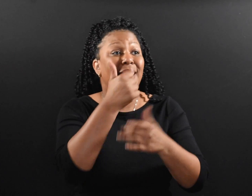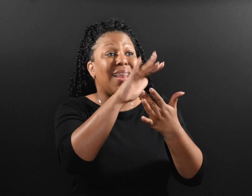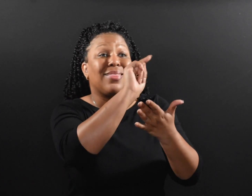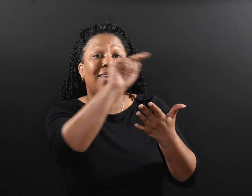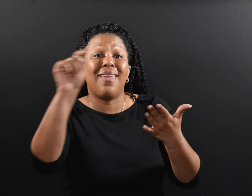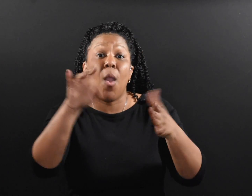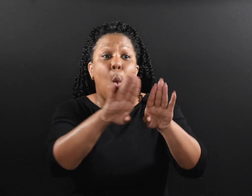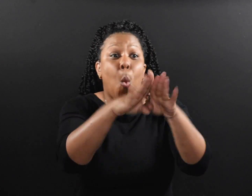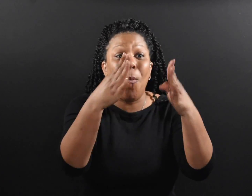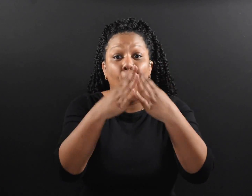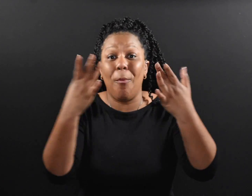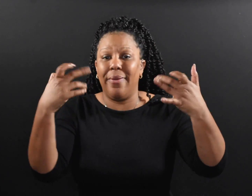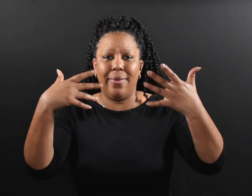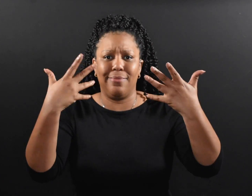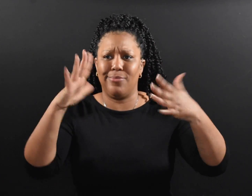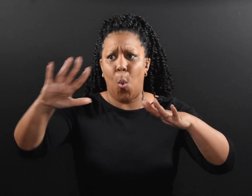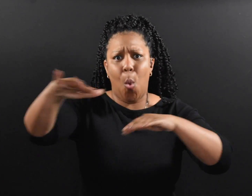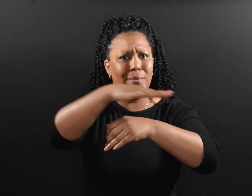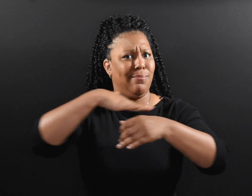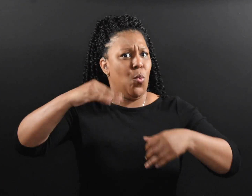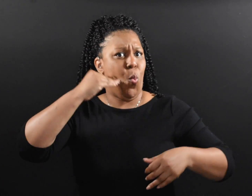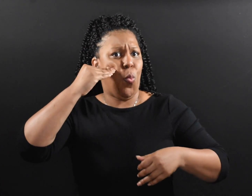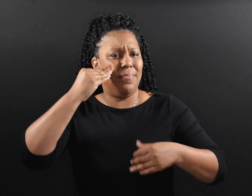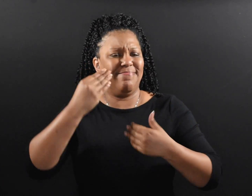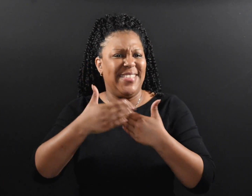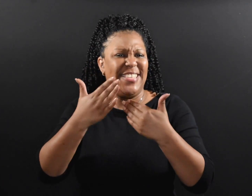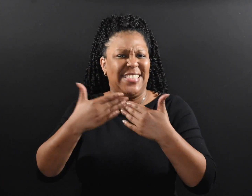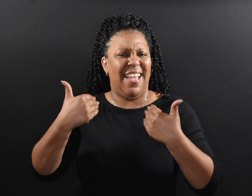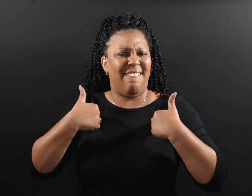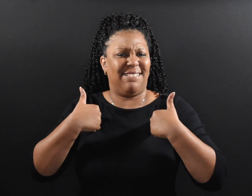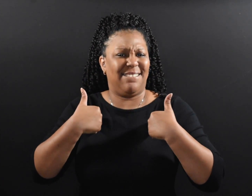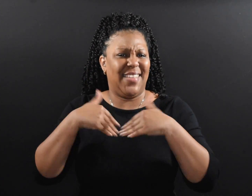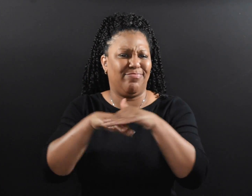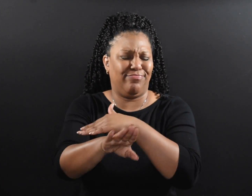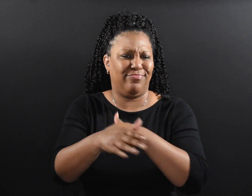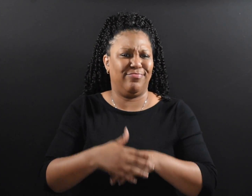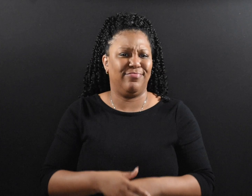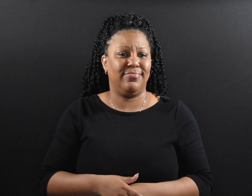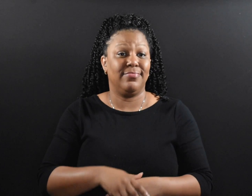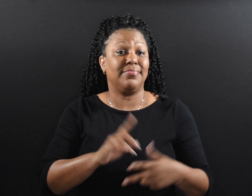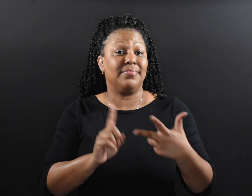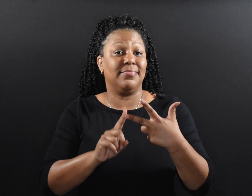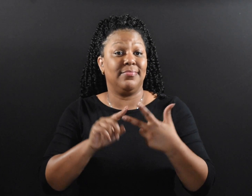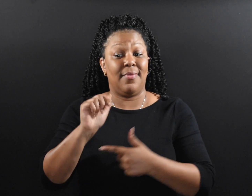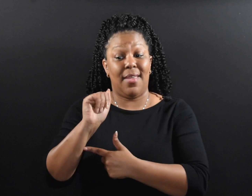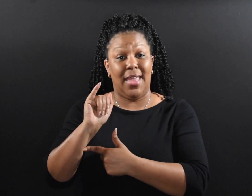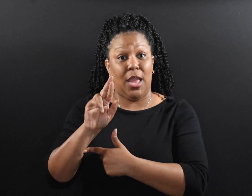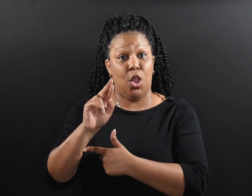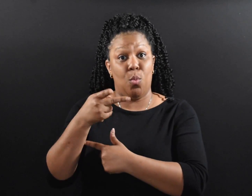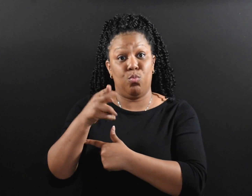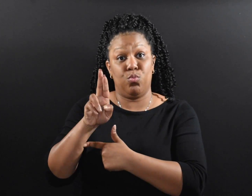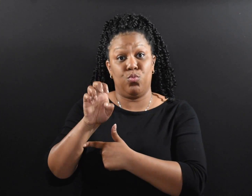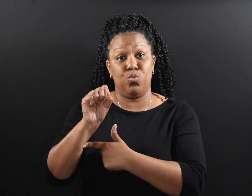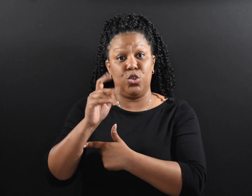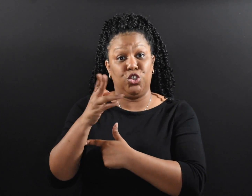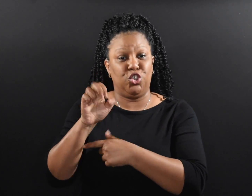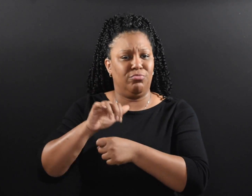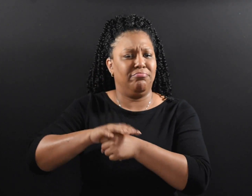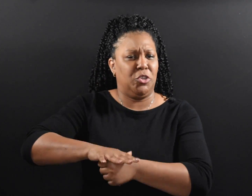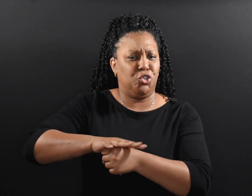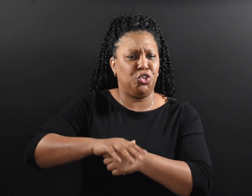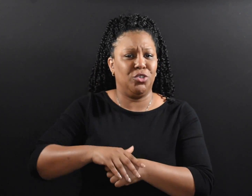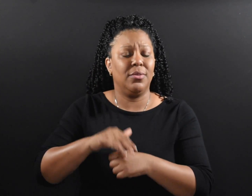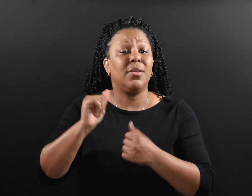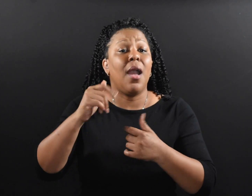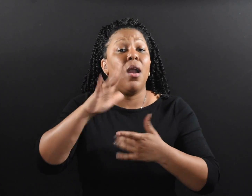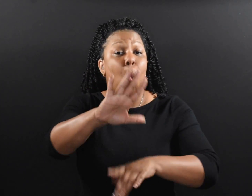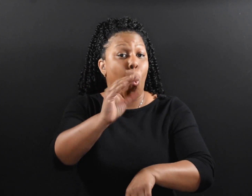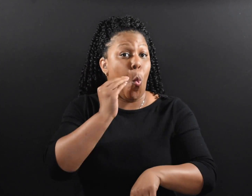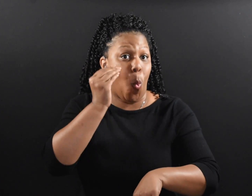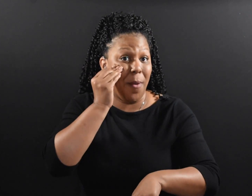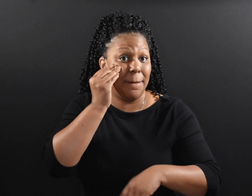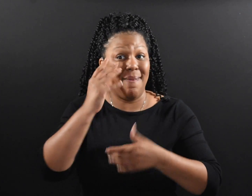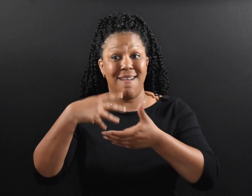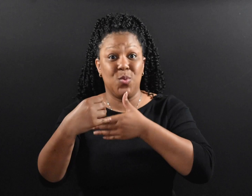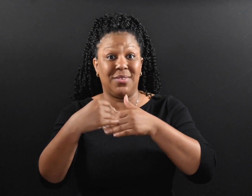an open sump pit or untreated crawl space, etc. ● Air pressure - Differences in air pressure